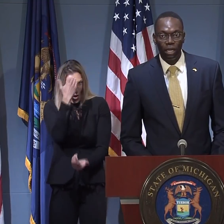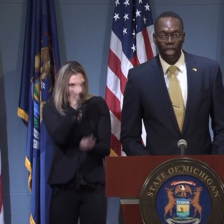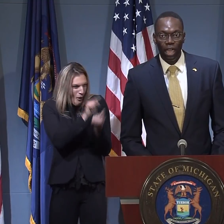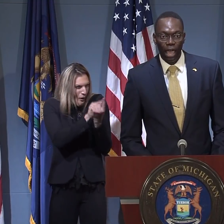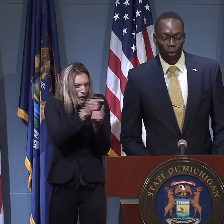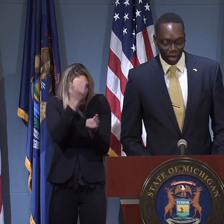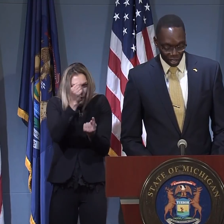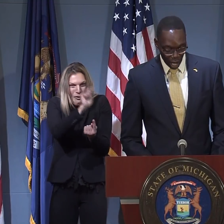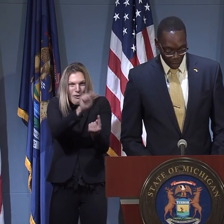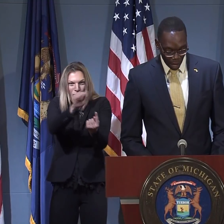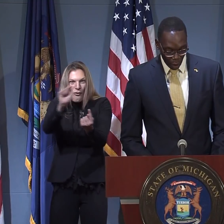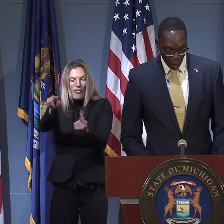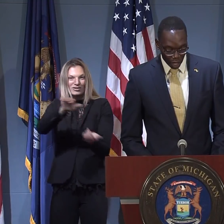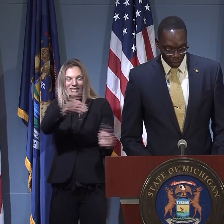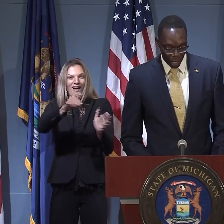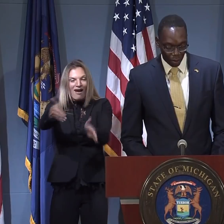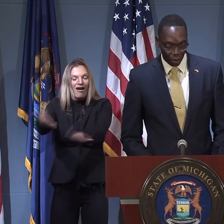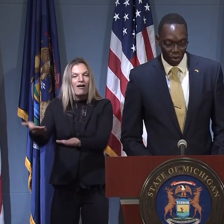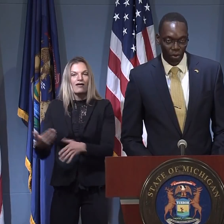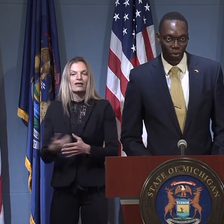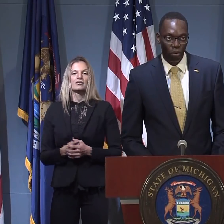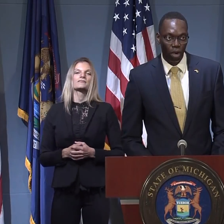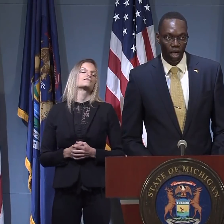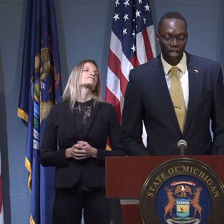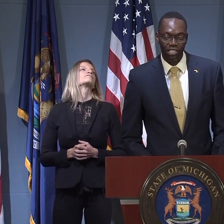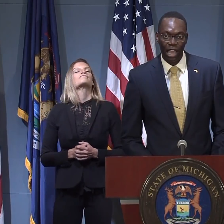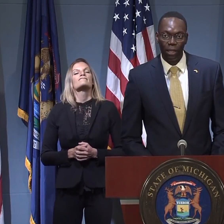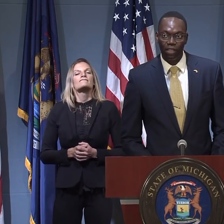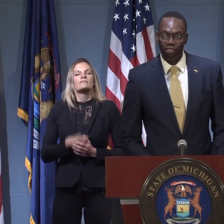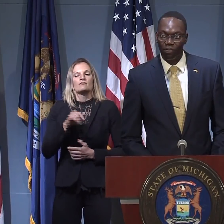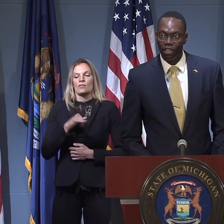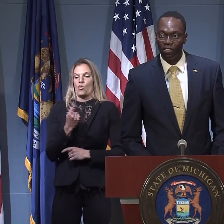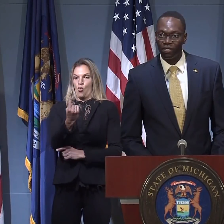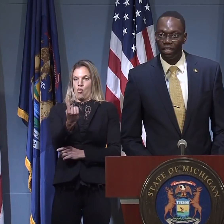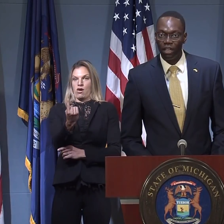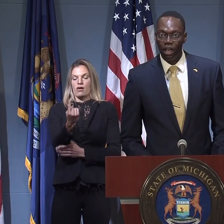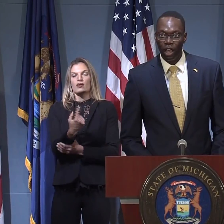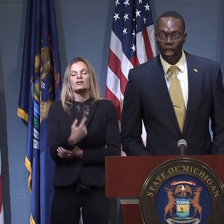COVID 1. AT THIS POINT, 23 TO BE PRE. THESE ARE REAL PEOPLE.